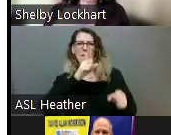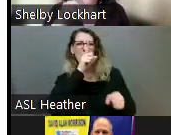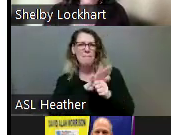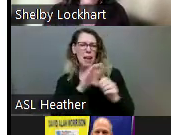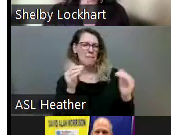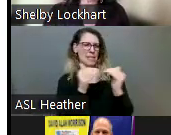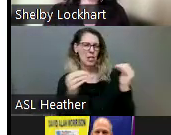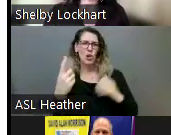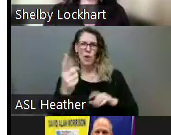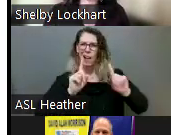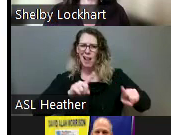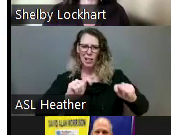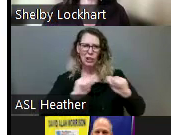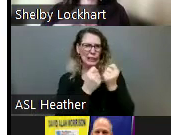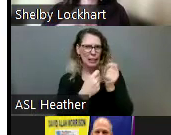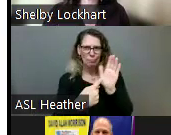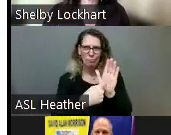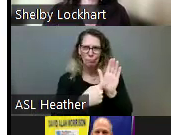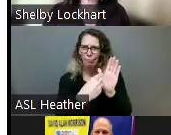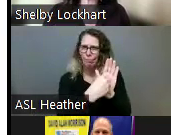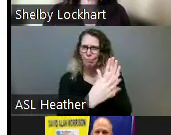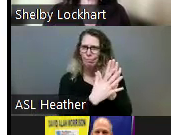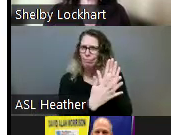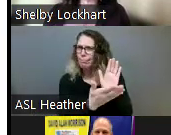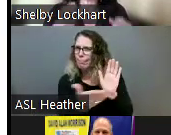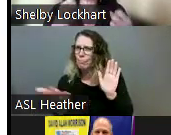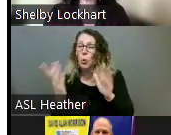and we're going to get it on the calendar, and when we meet we're going to have really